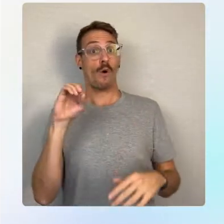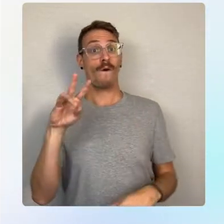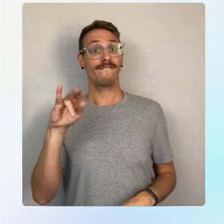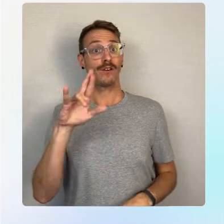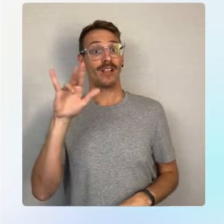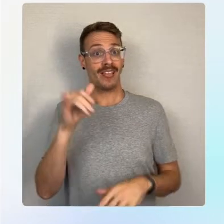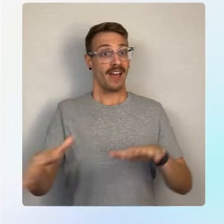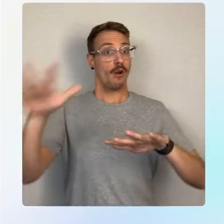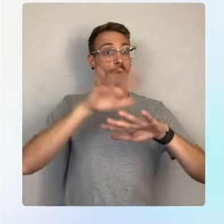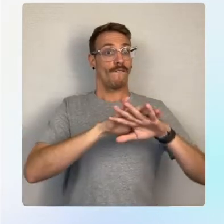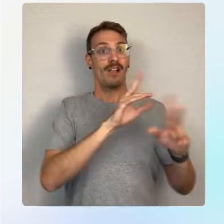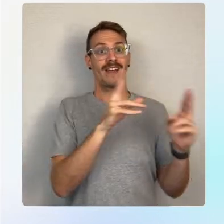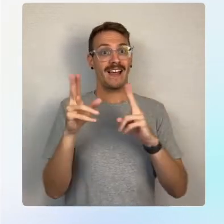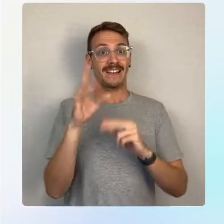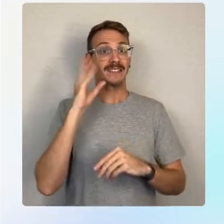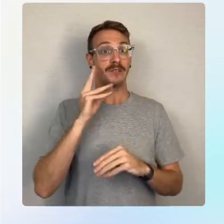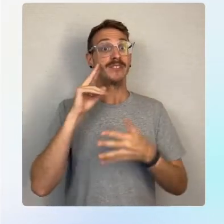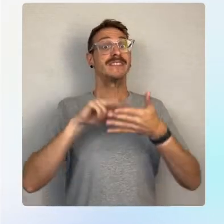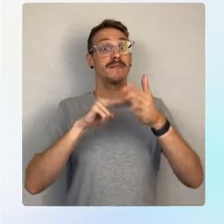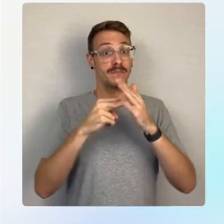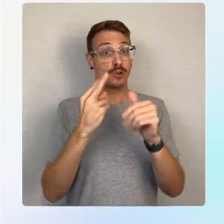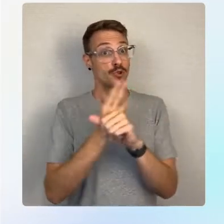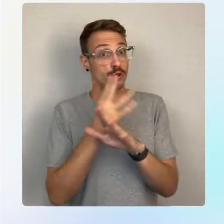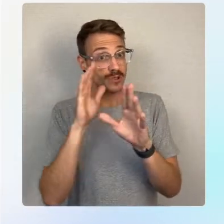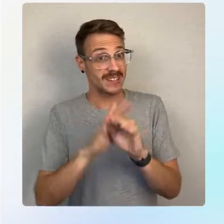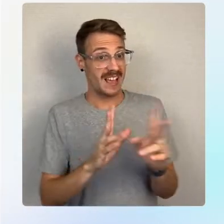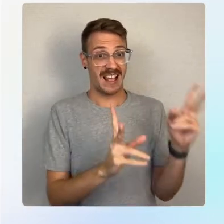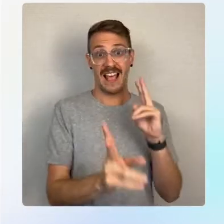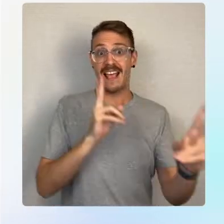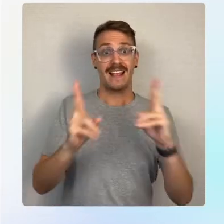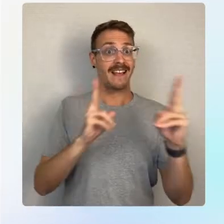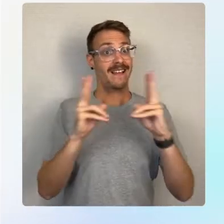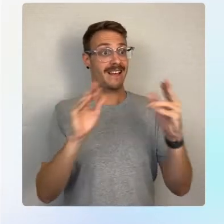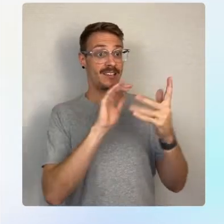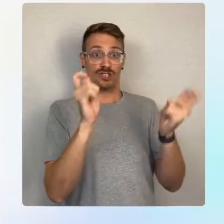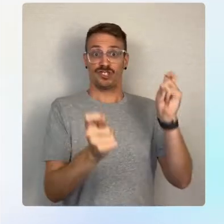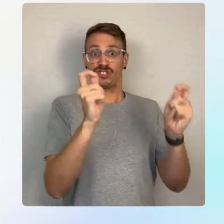that will let users edit their avatar without having to leave the experience they're in.